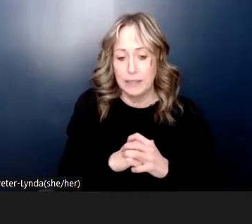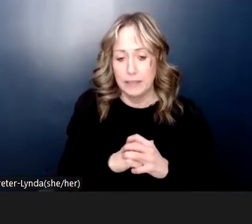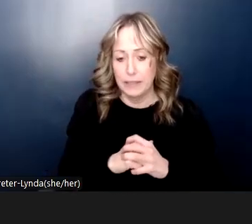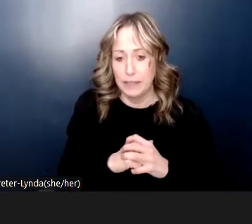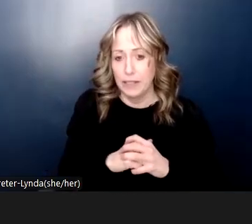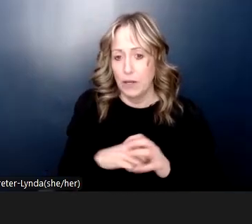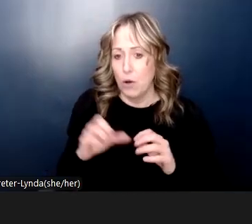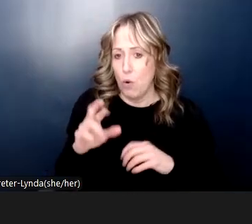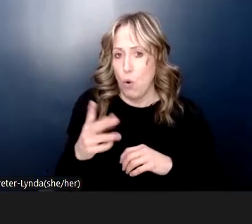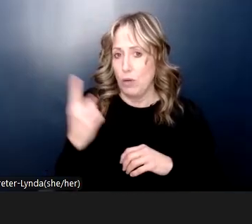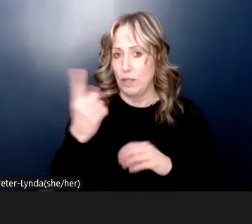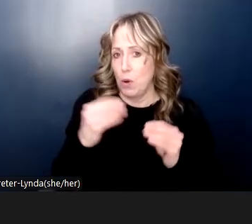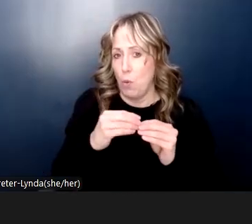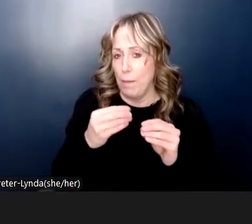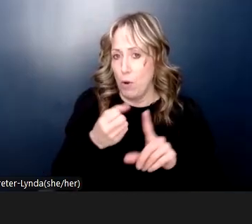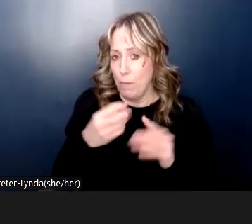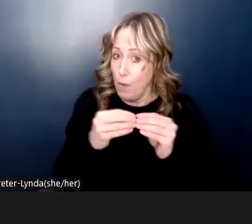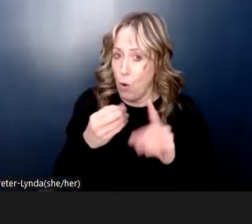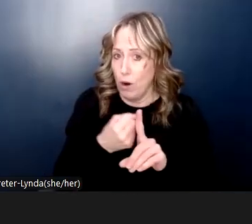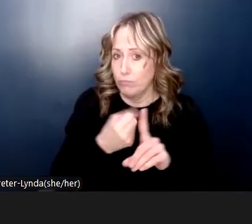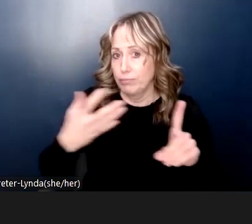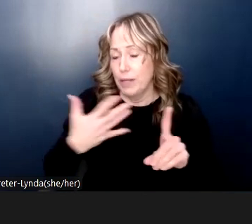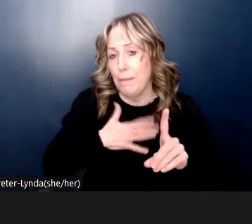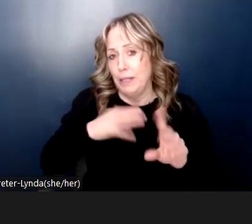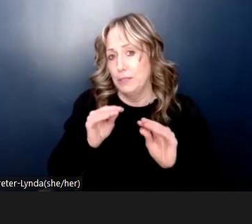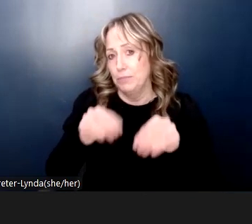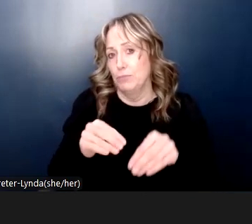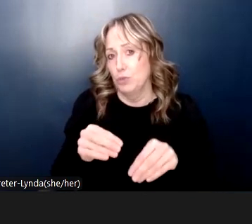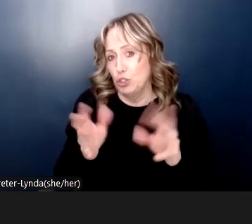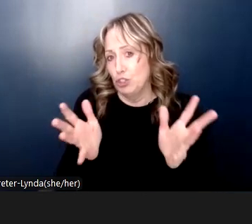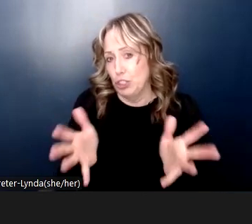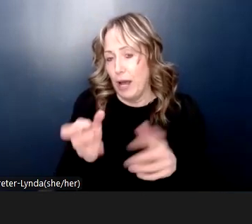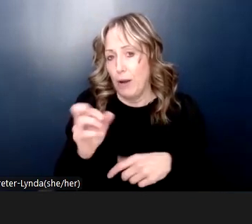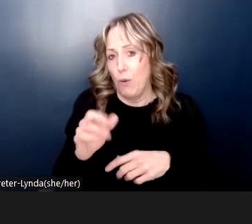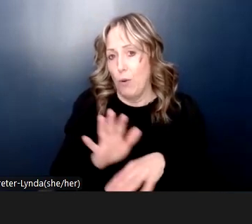further explanation, please put it in the chat or raise your hand.